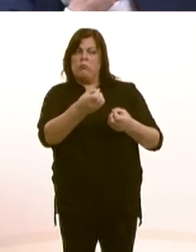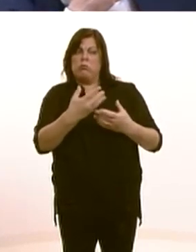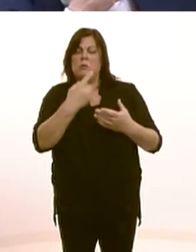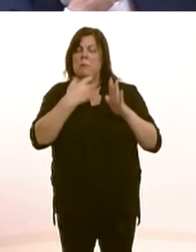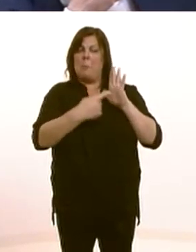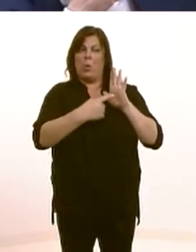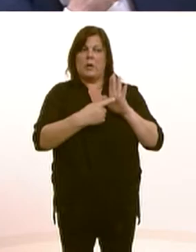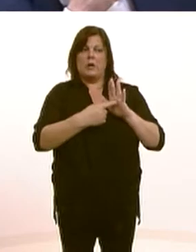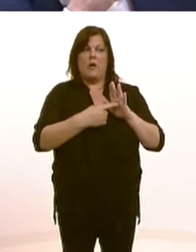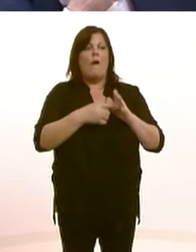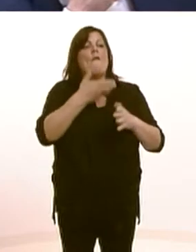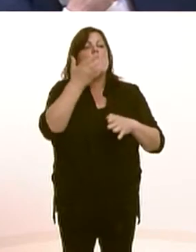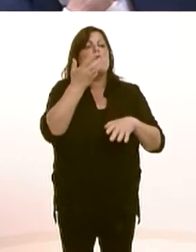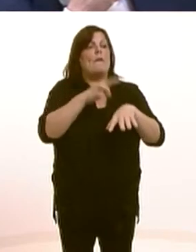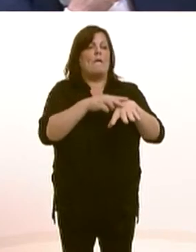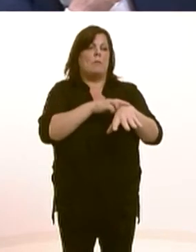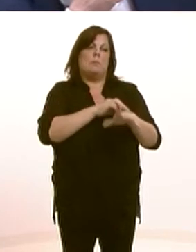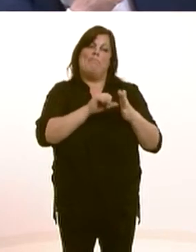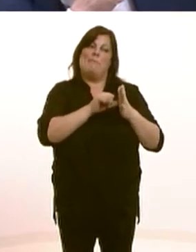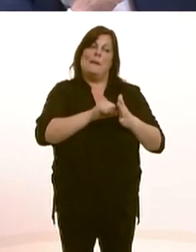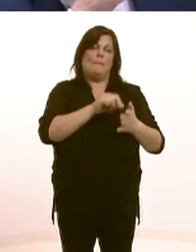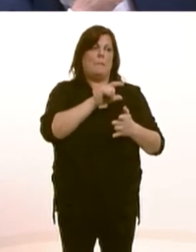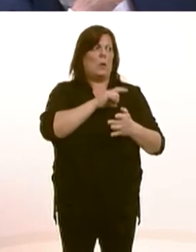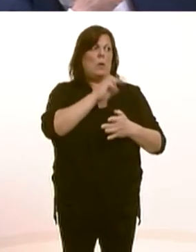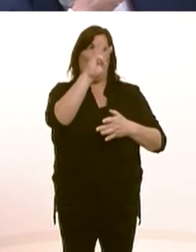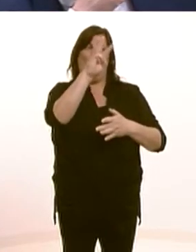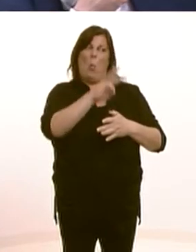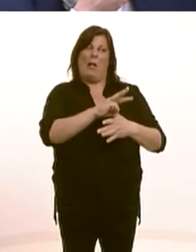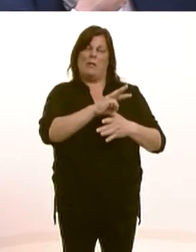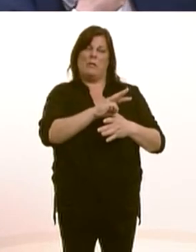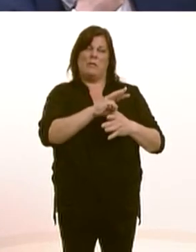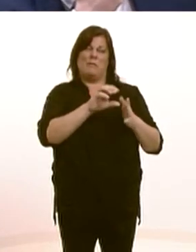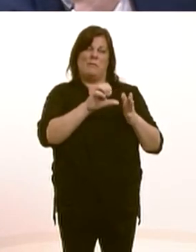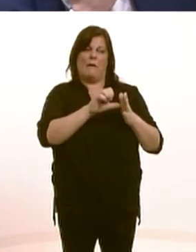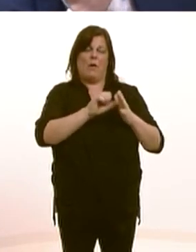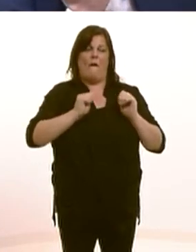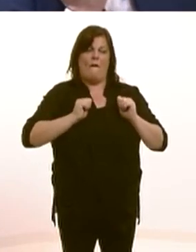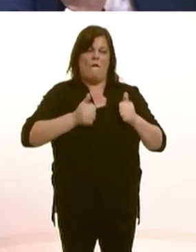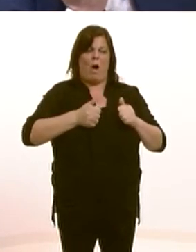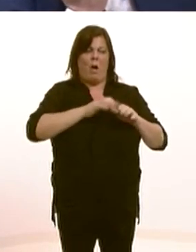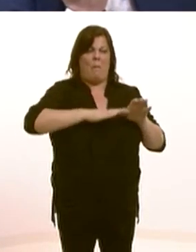Fruit and vegetables are difficult; we donít produce that many in Wales. We probably couldnít supply all our schools in Wales because of the nature of our topography